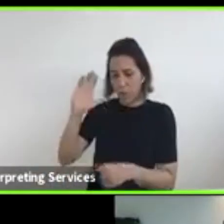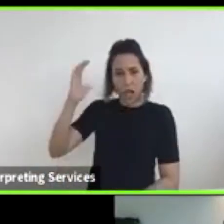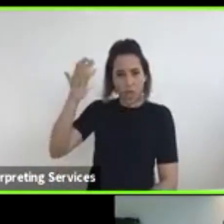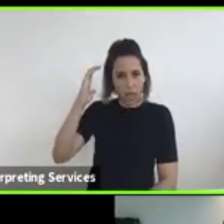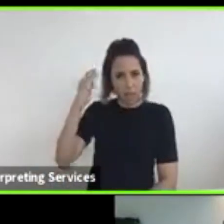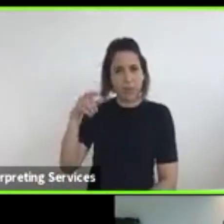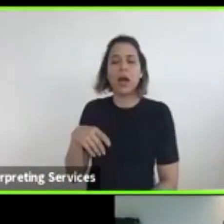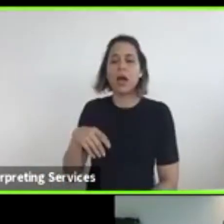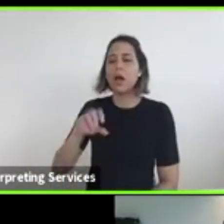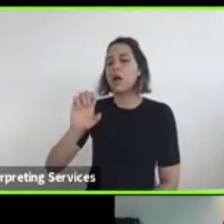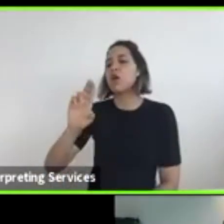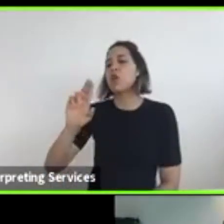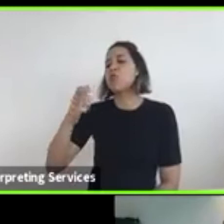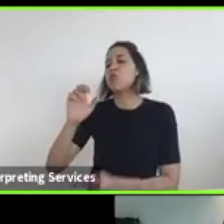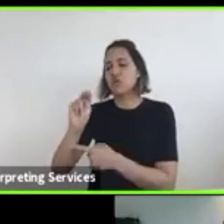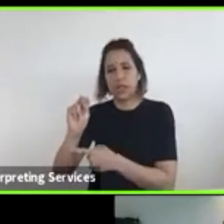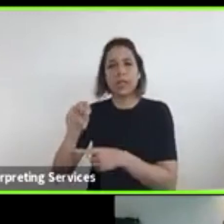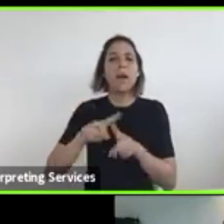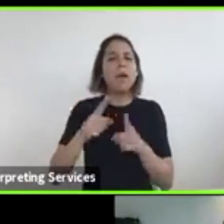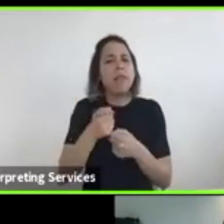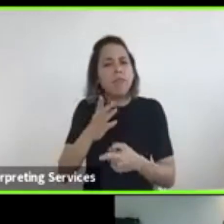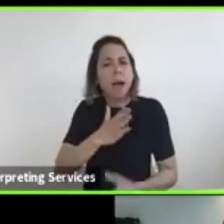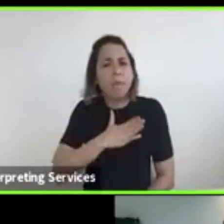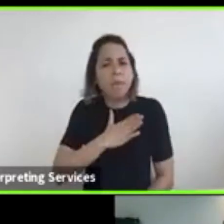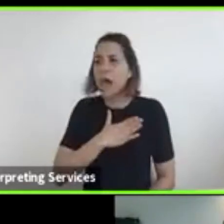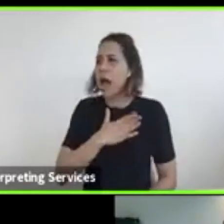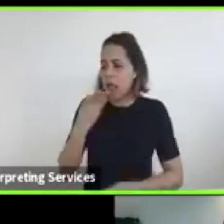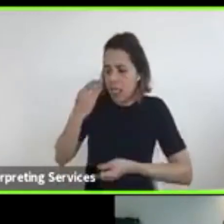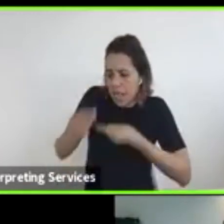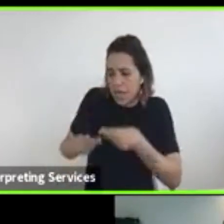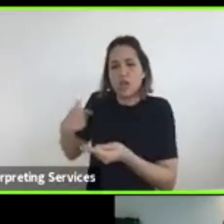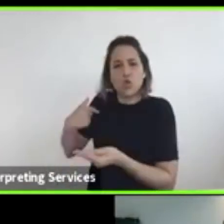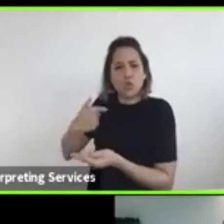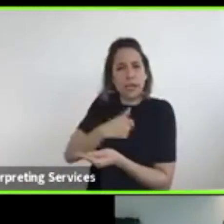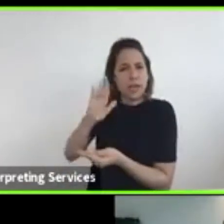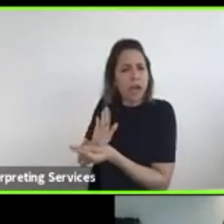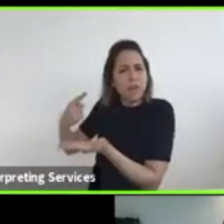LINEAGES WE NEVER HAD A CONVERSATION OF WHO ARE OUR PEOPLE?